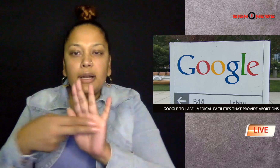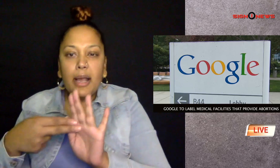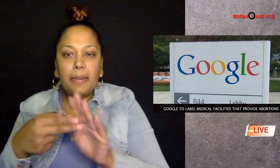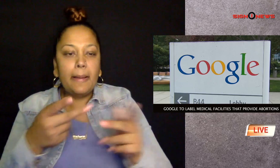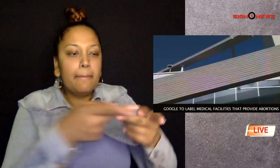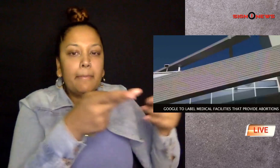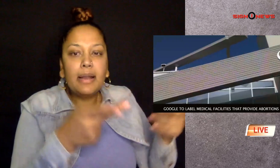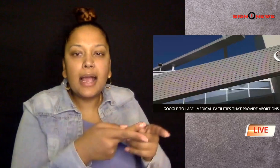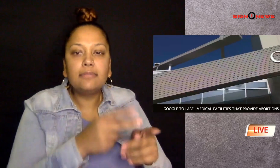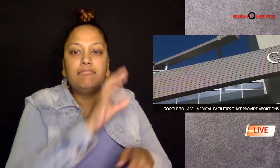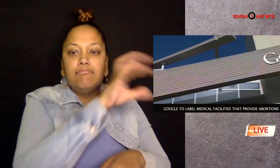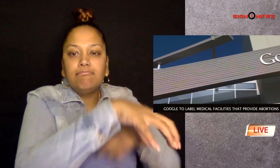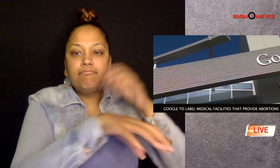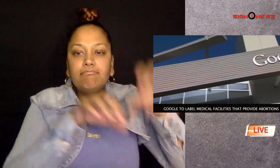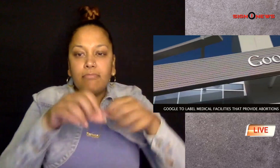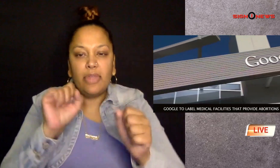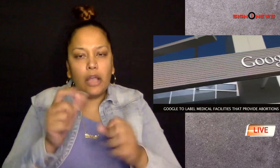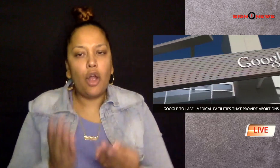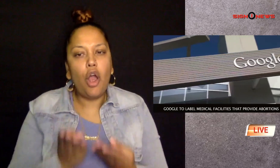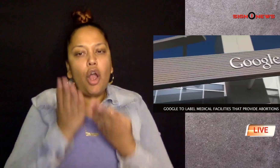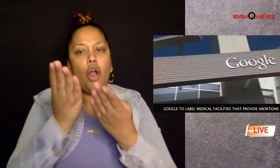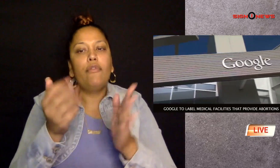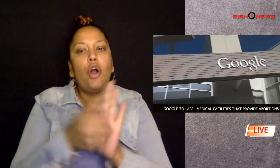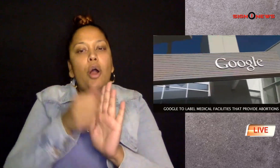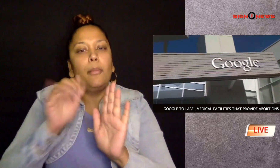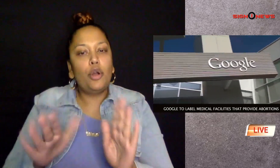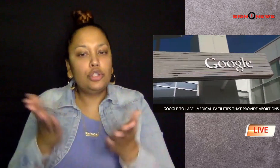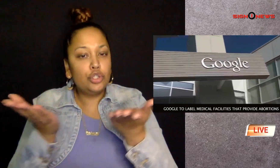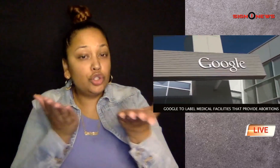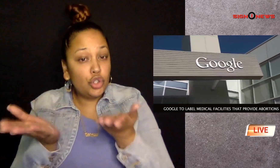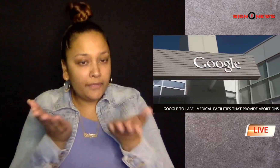Google will start to label places that offer abortion services